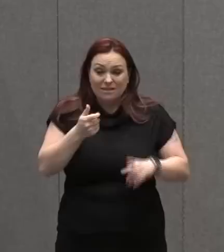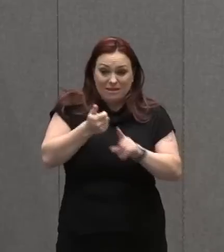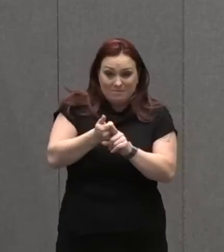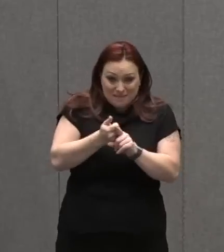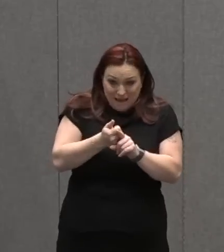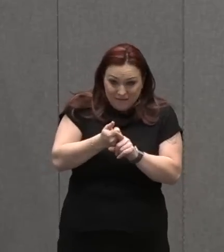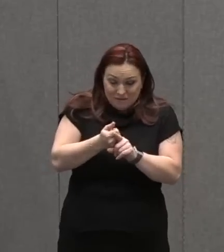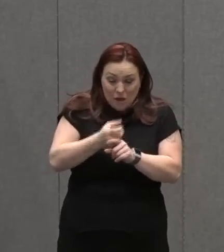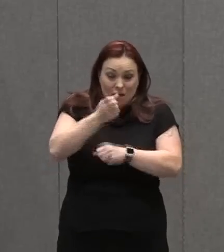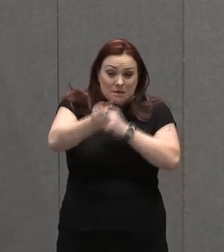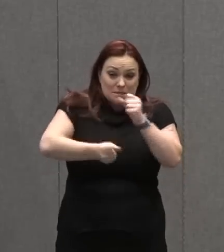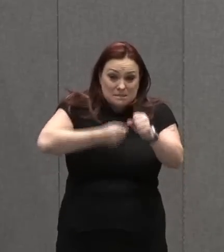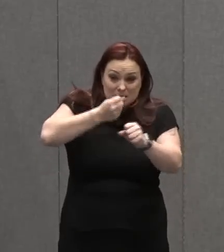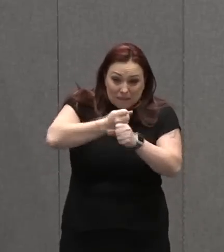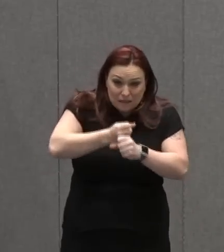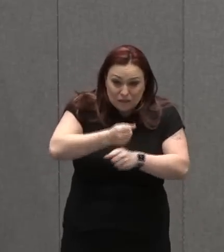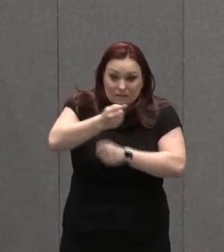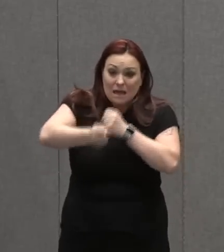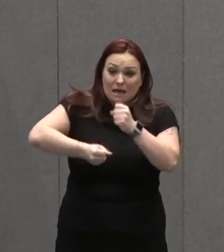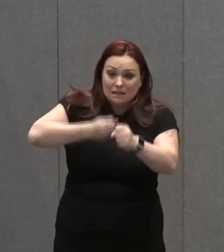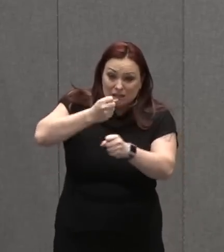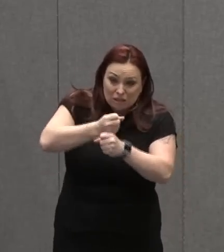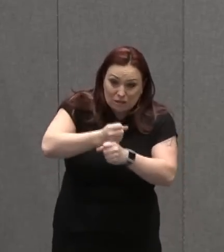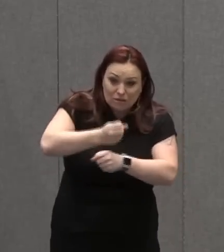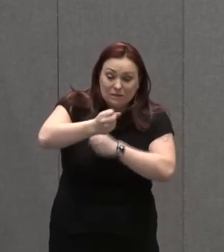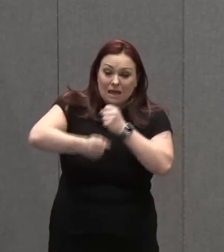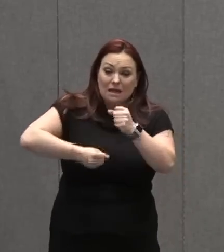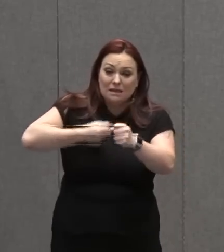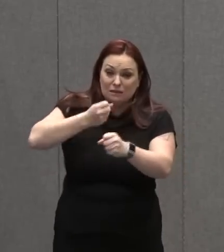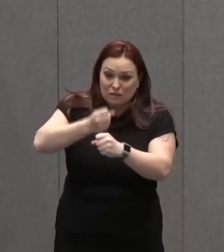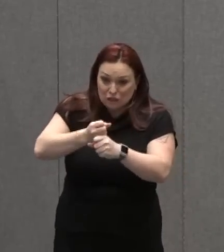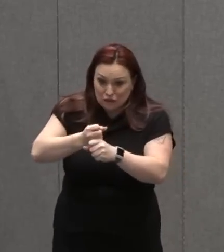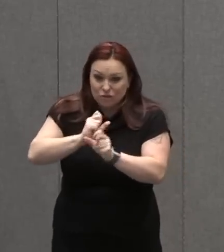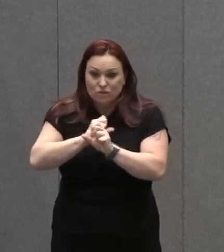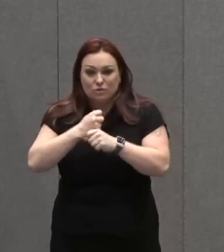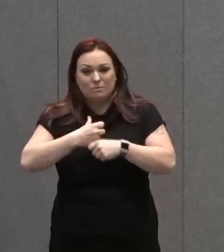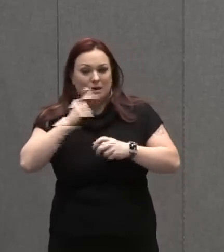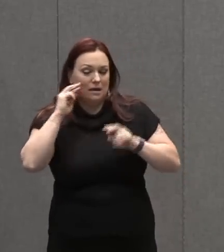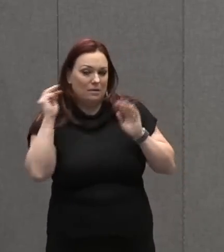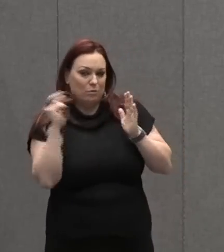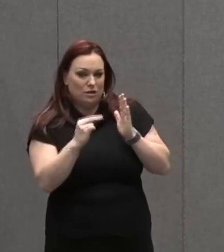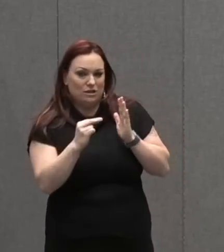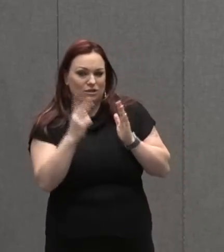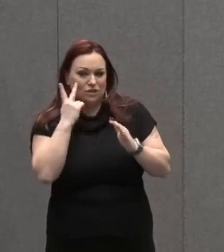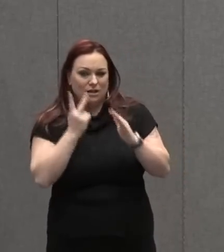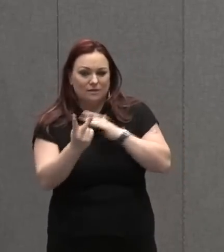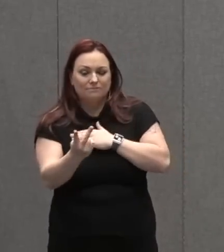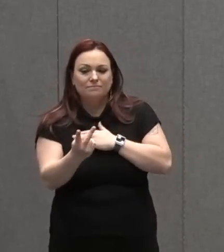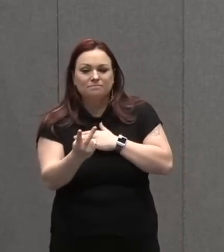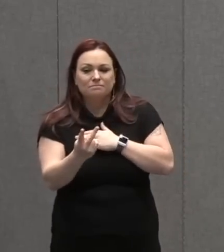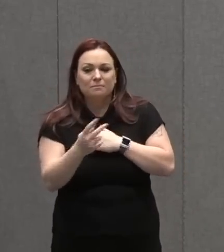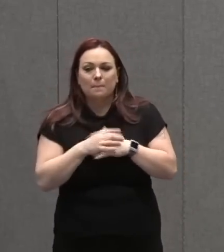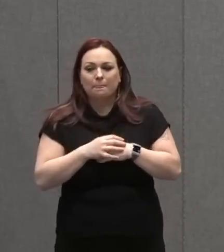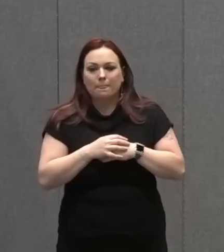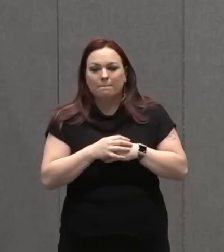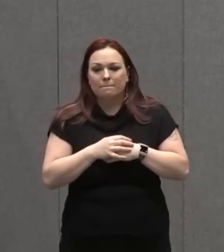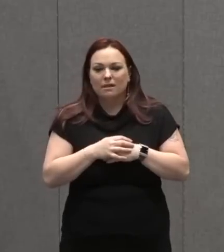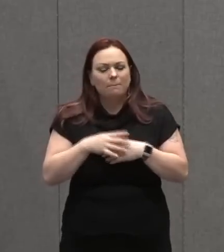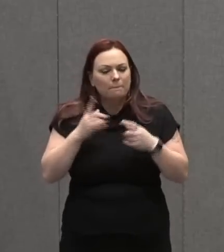but I'm gonna take a chance and make a prediction. I'm going to predict that based on my information here